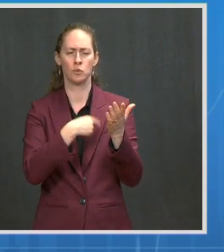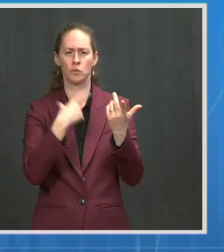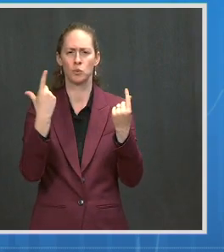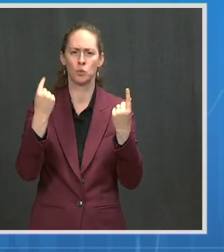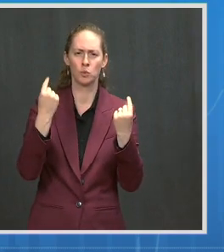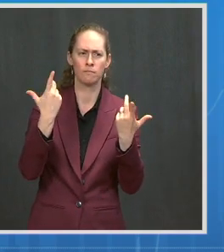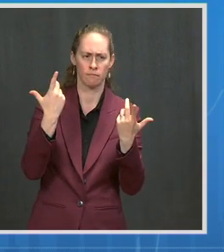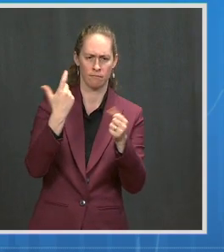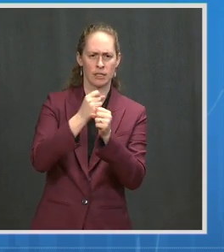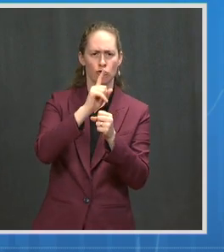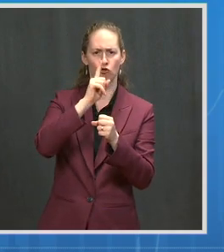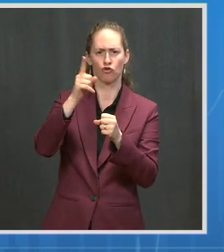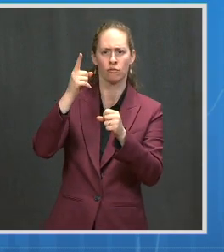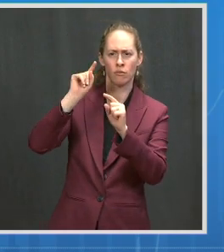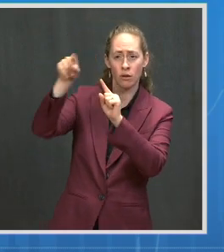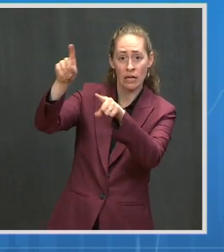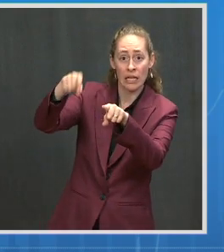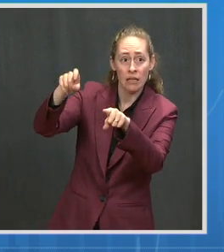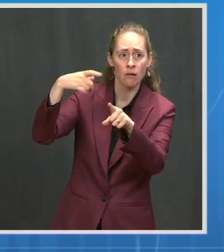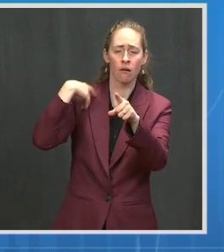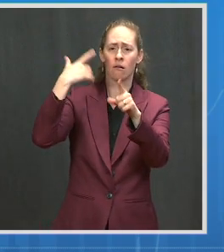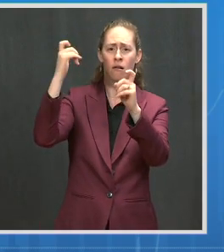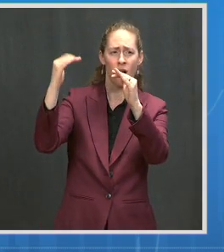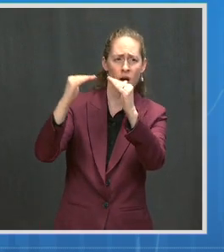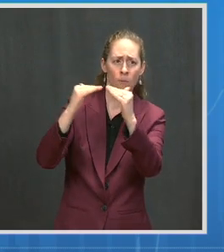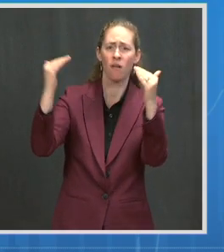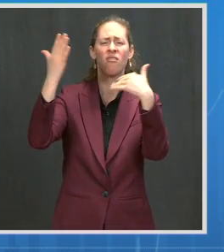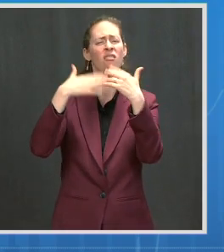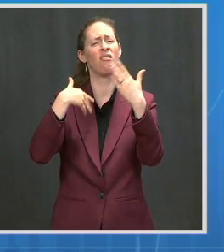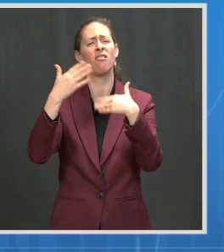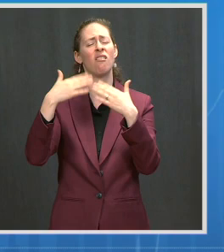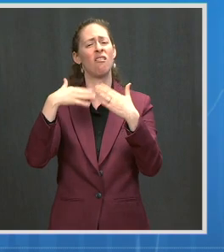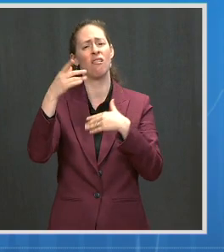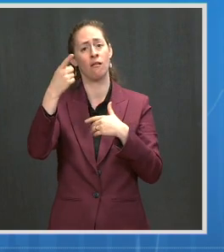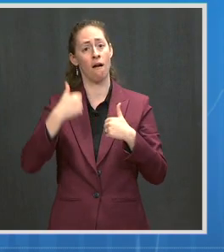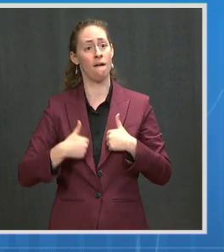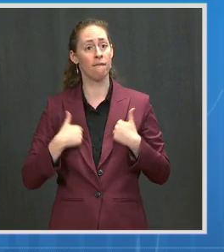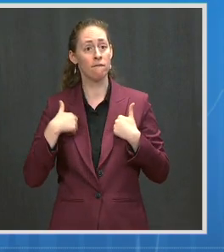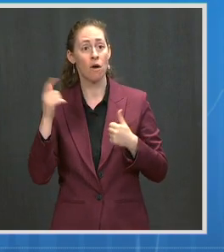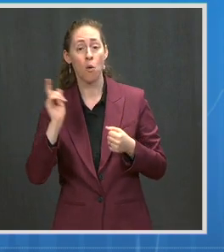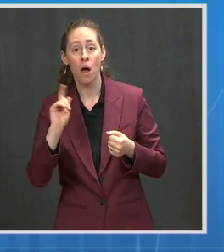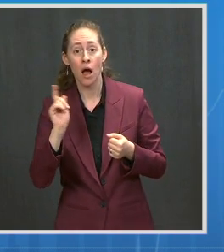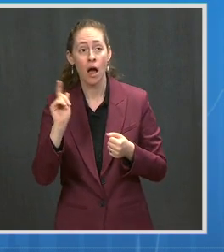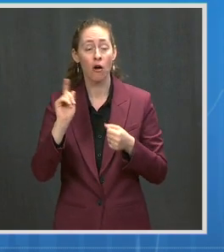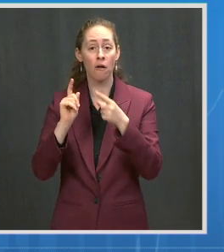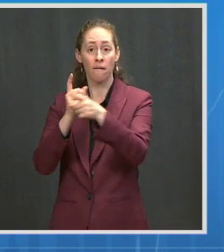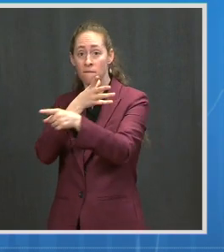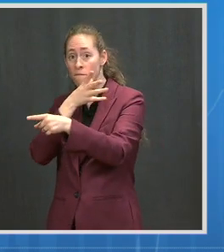regardless of whether you are live in rural or urban areas. Public health staff are working nationwide